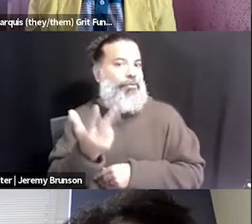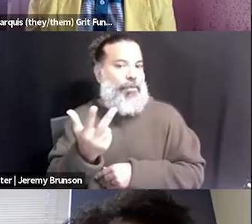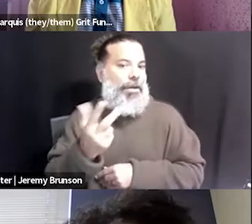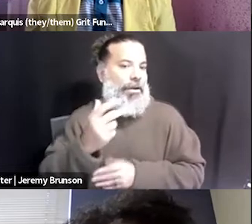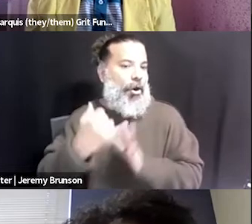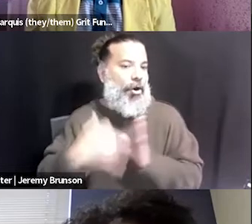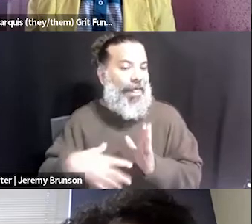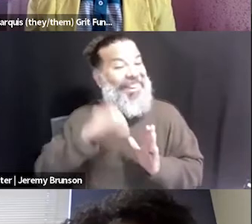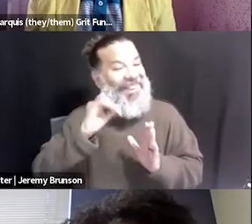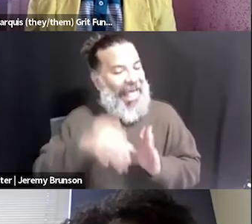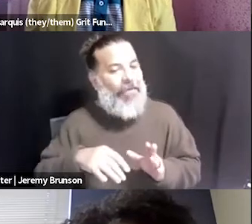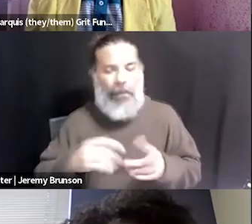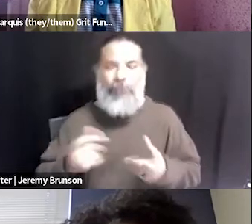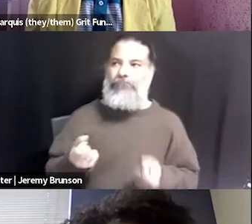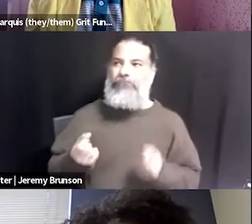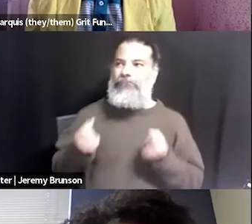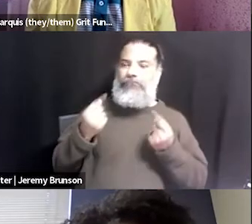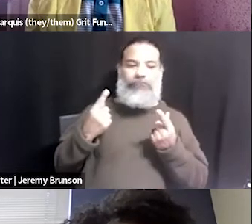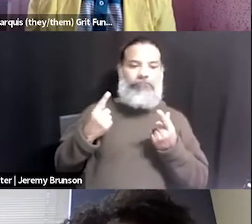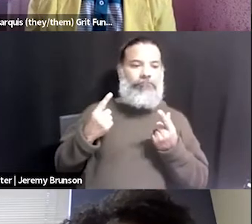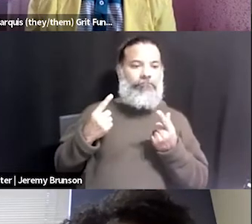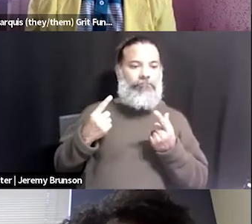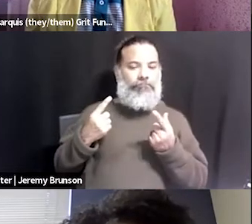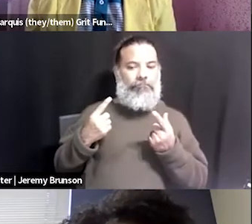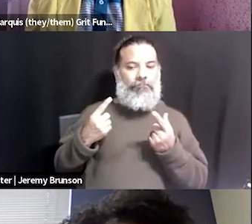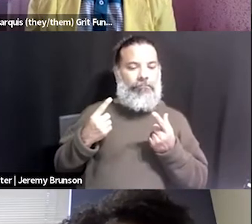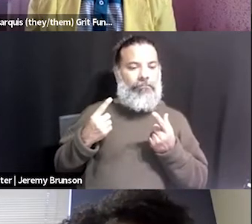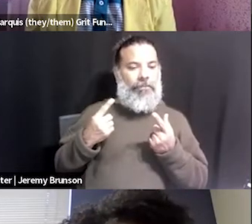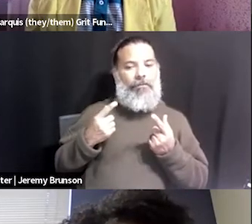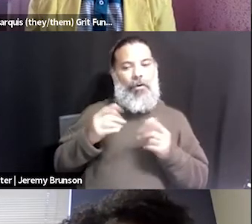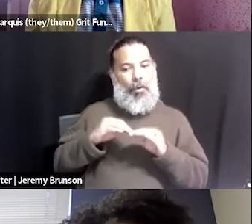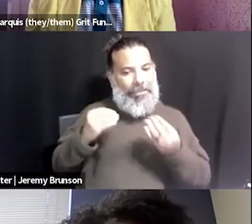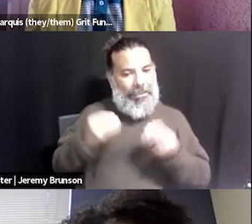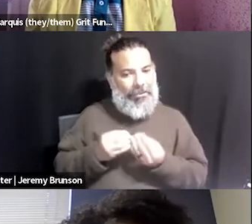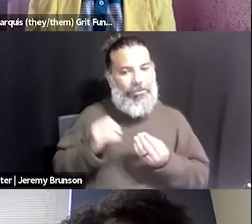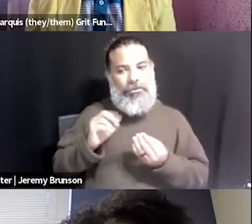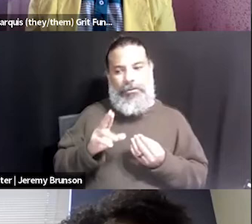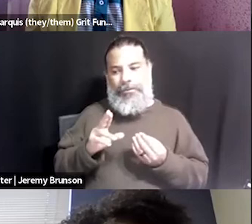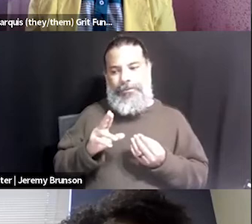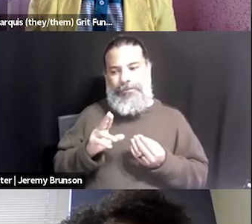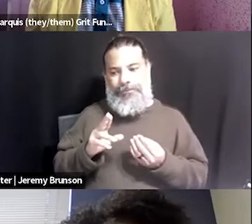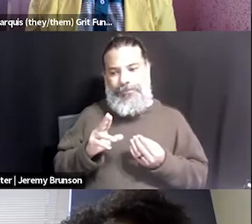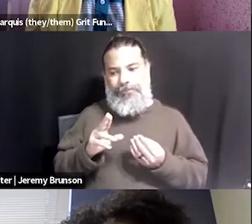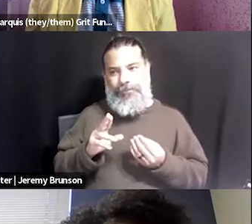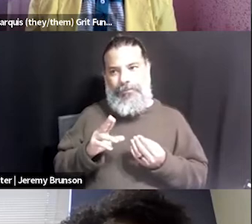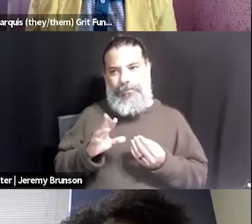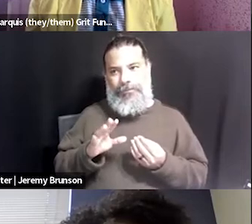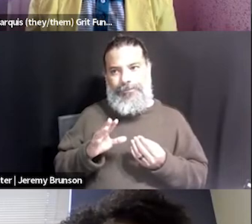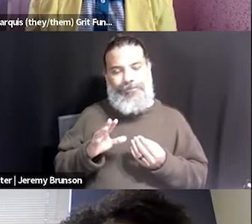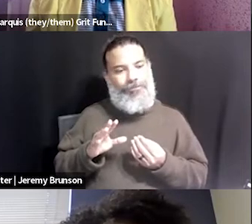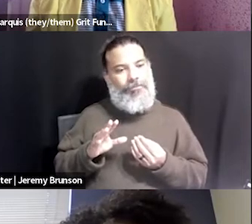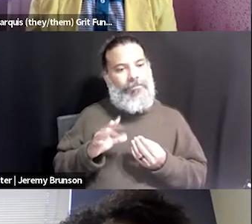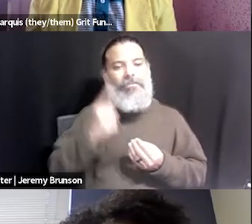That is something for organizations or, you know, somebody you're trying to get sponsorship